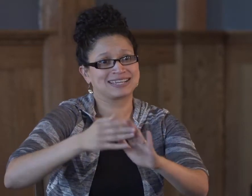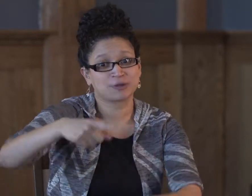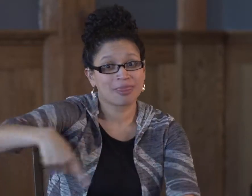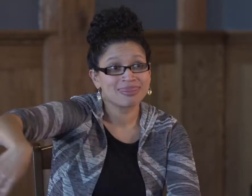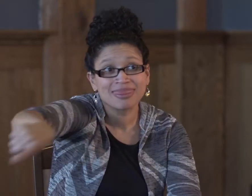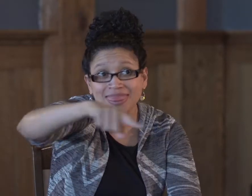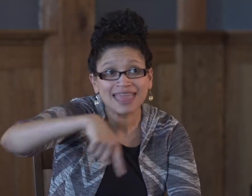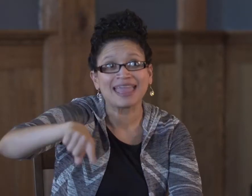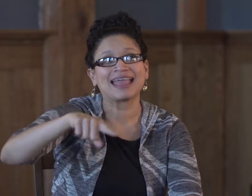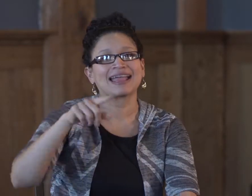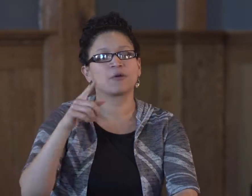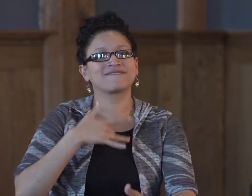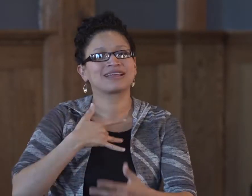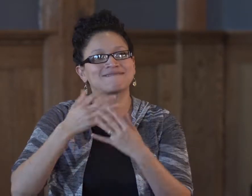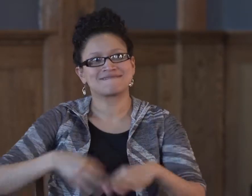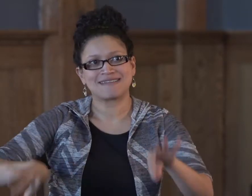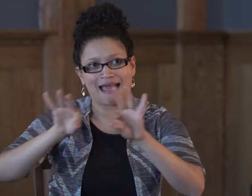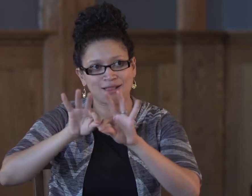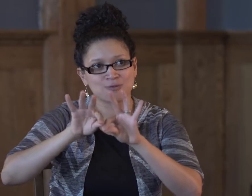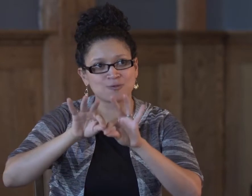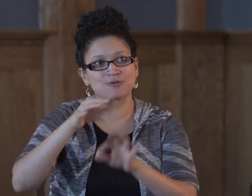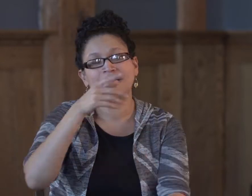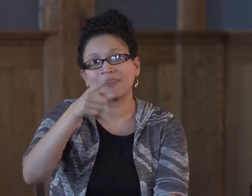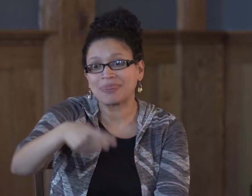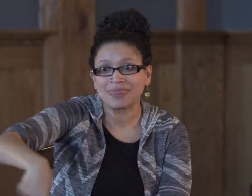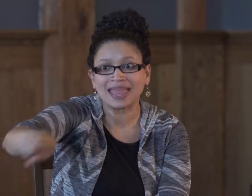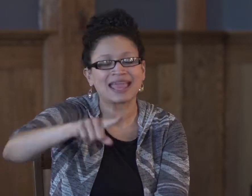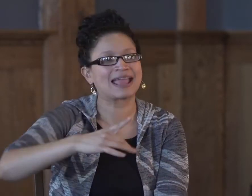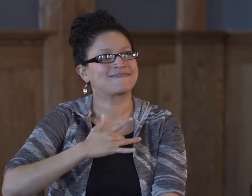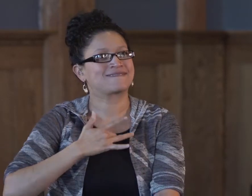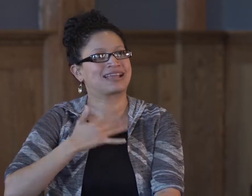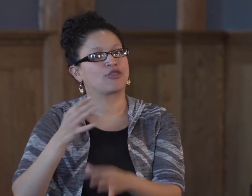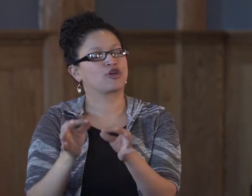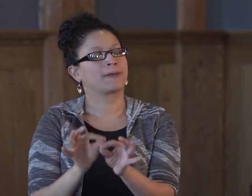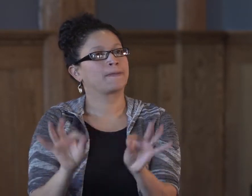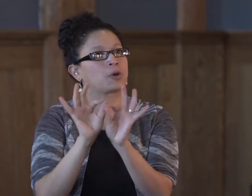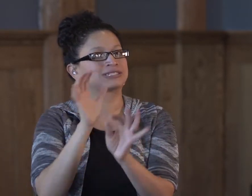back to my community so that Deaf victims and survivors feel valued, that they feel